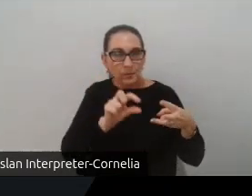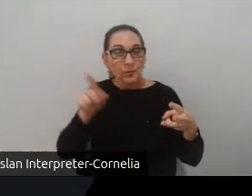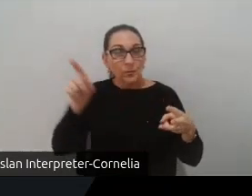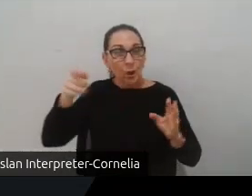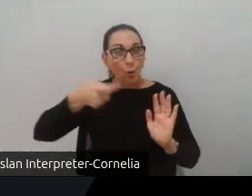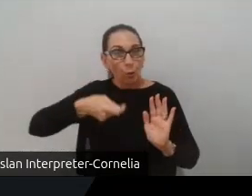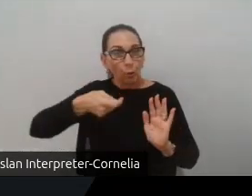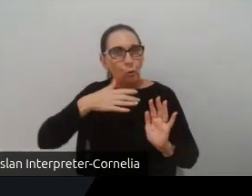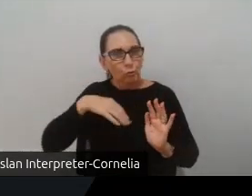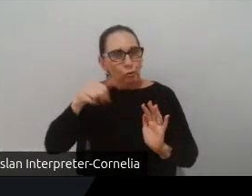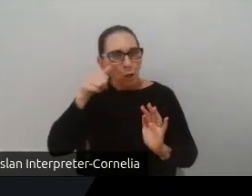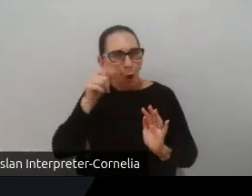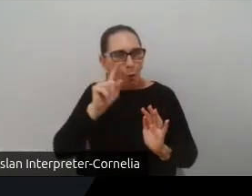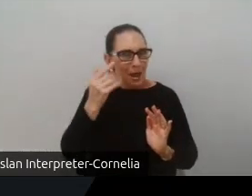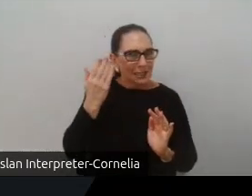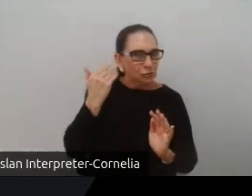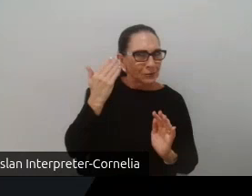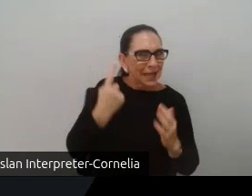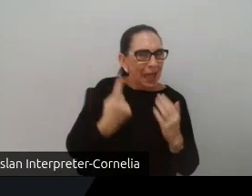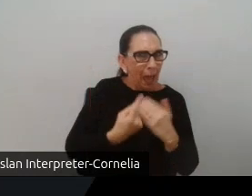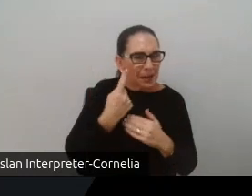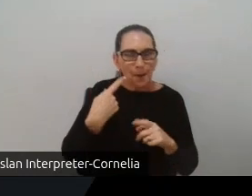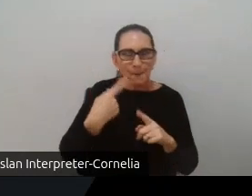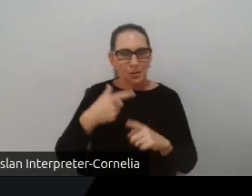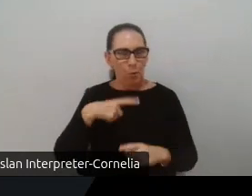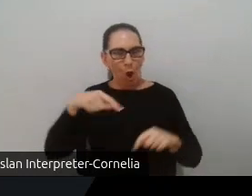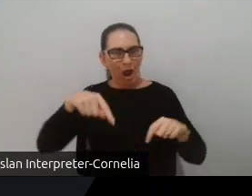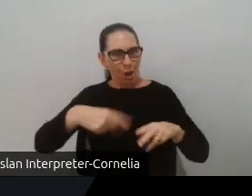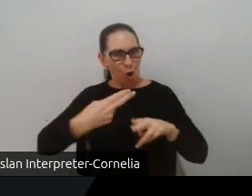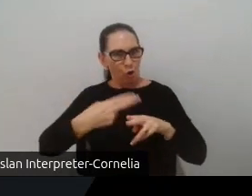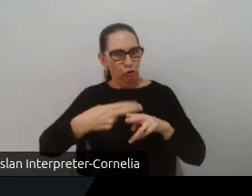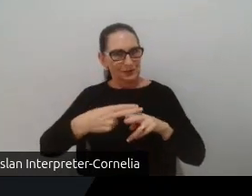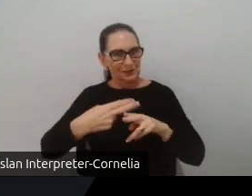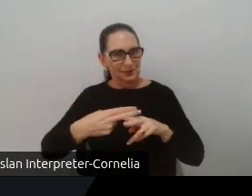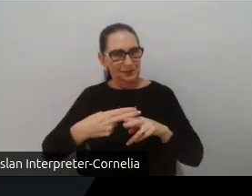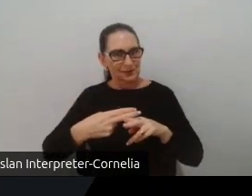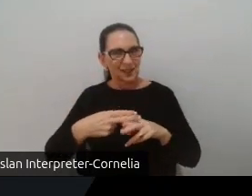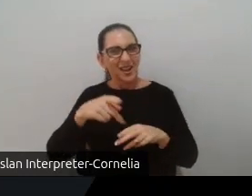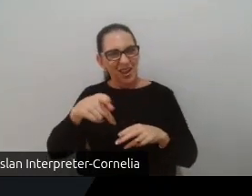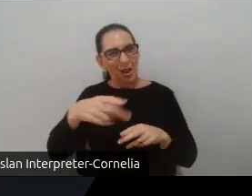it to be looked at as soon as possible. So, this is a continuation of the statement. So,